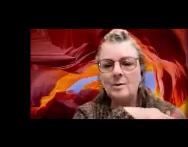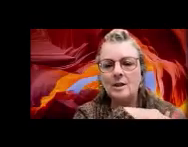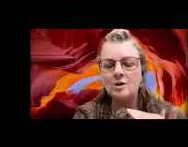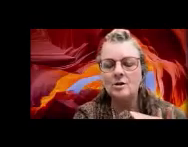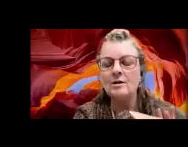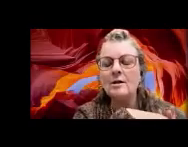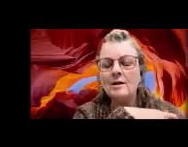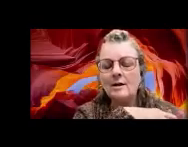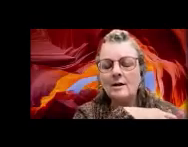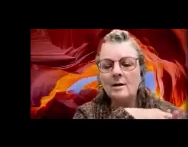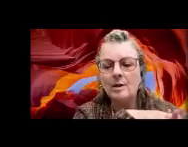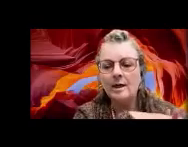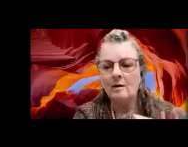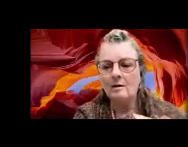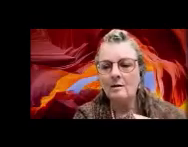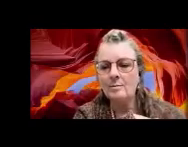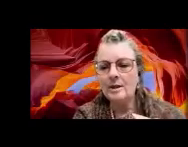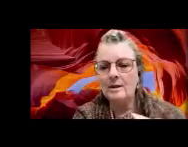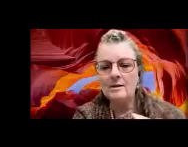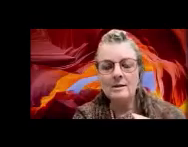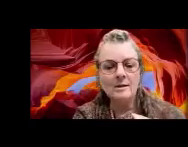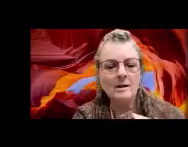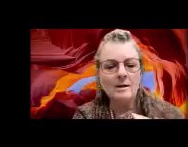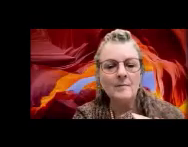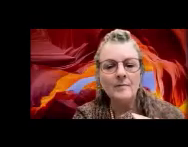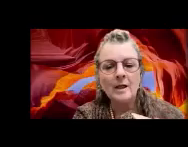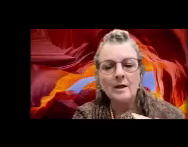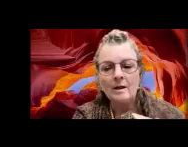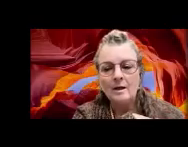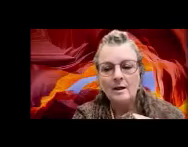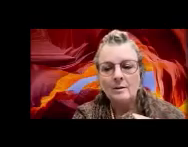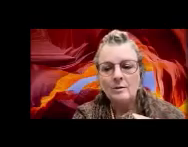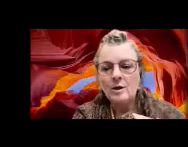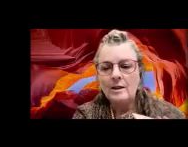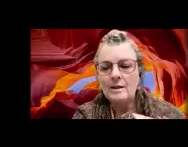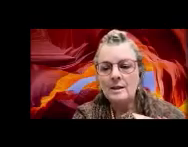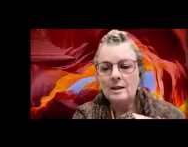picture, play along, please. They were trying to see the